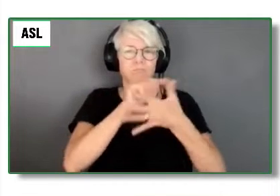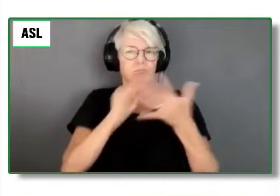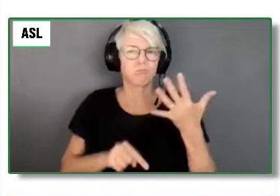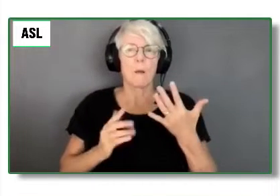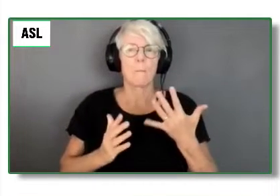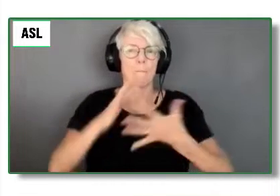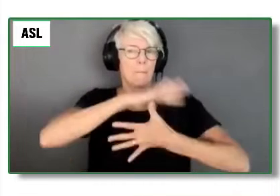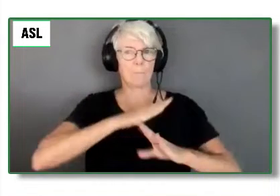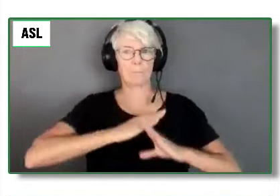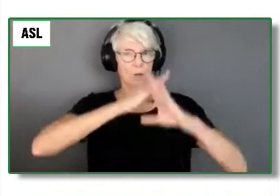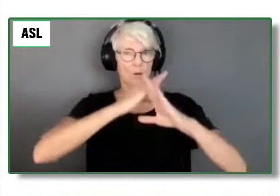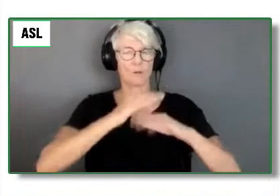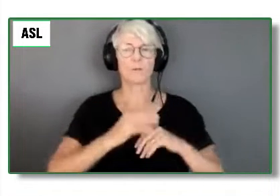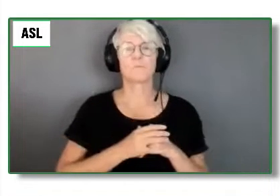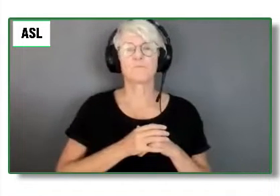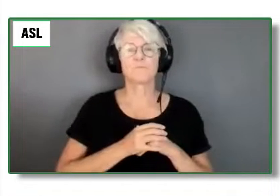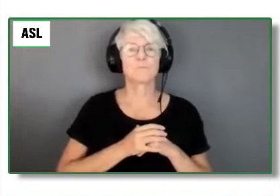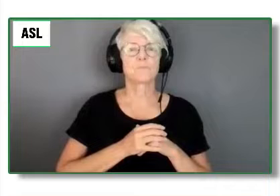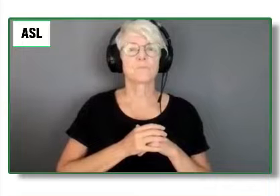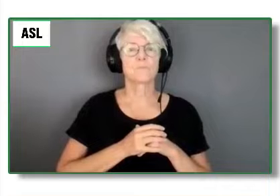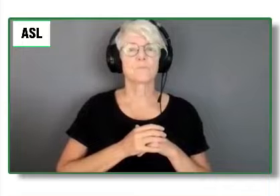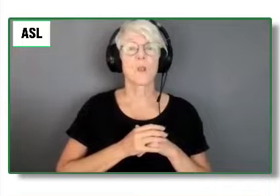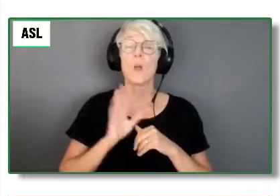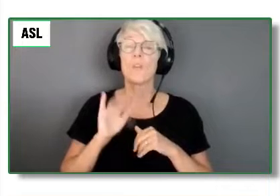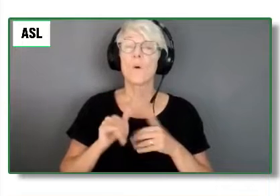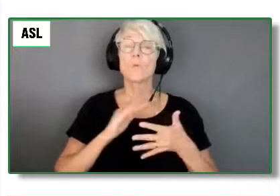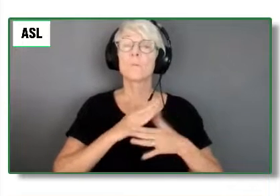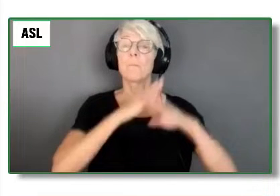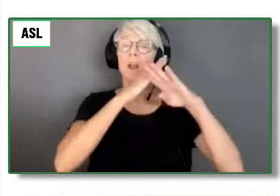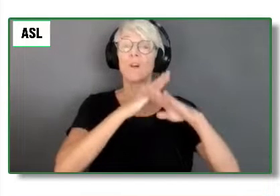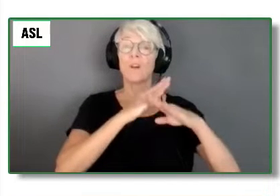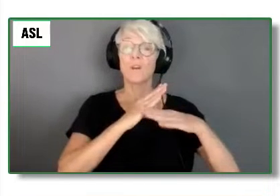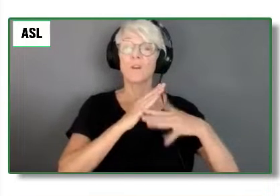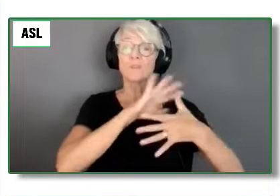also aren't listed in any specific order. So we've already talked about the need